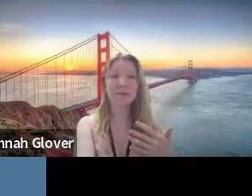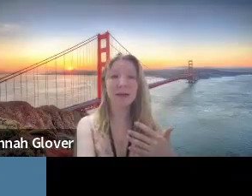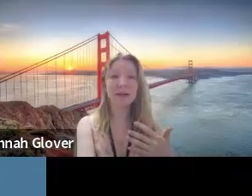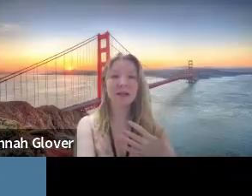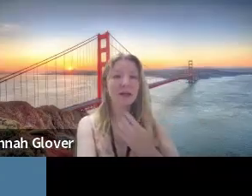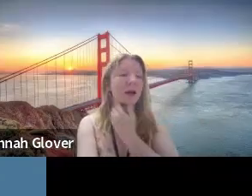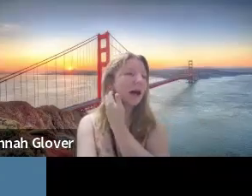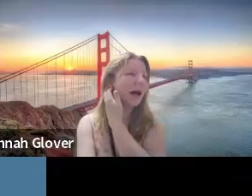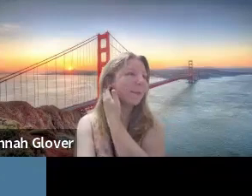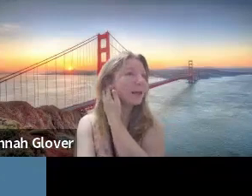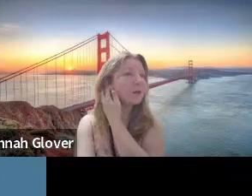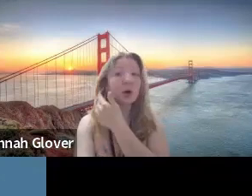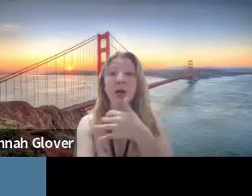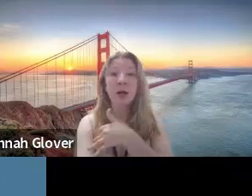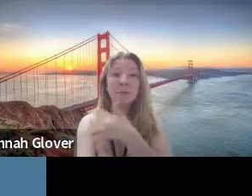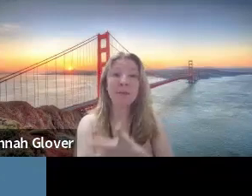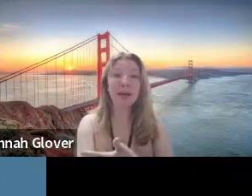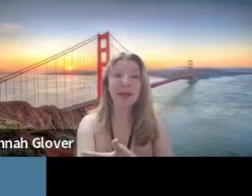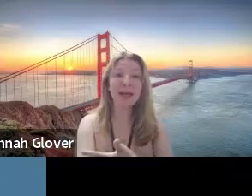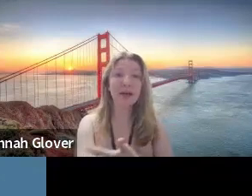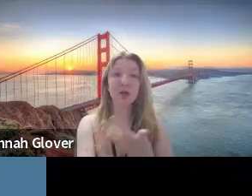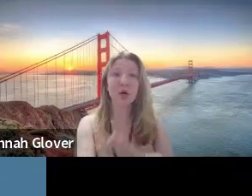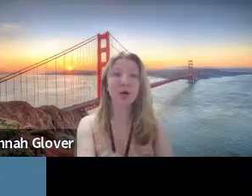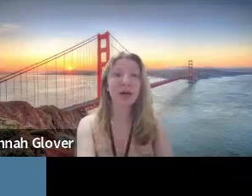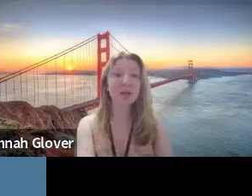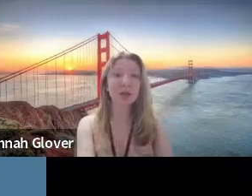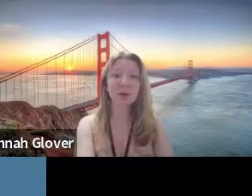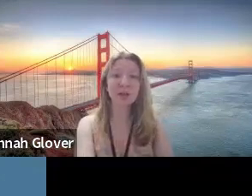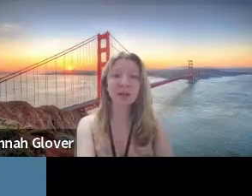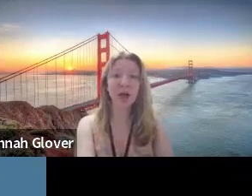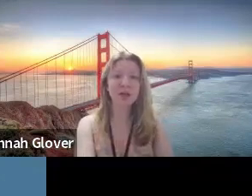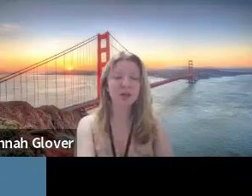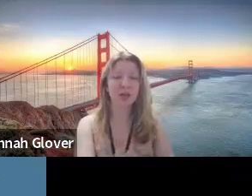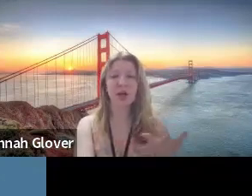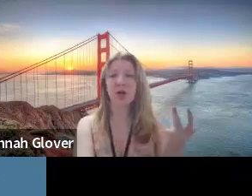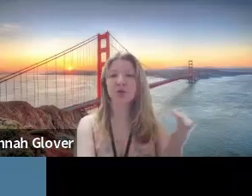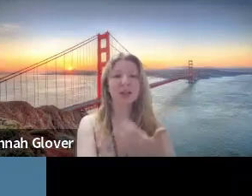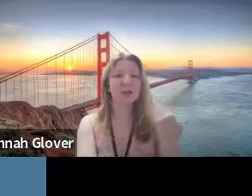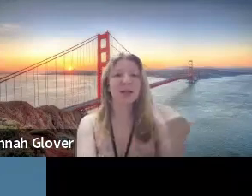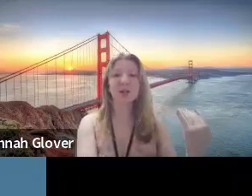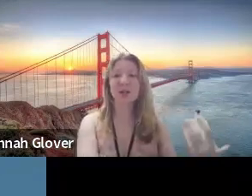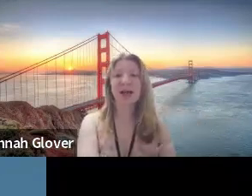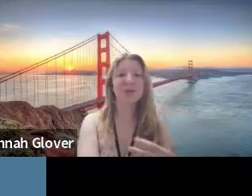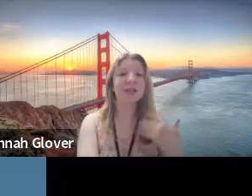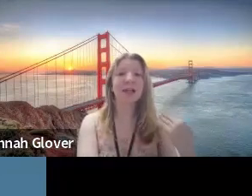may have to make decisions on what is important, if your medication is the most